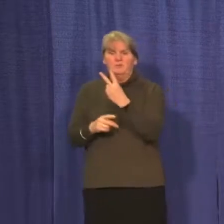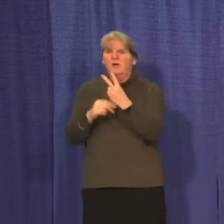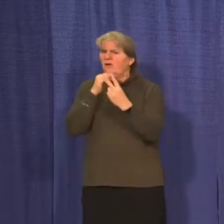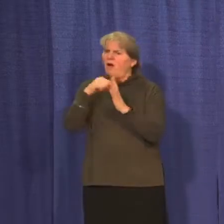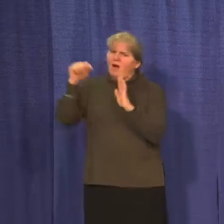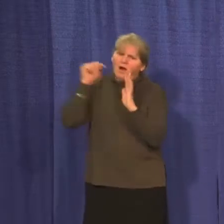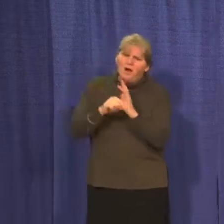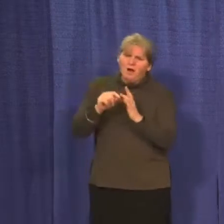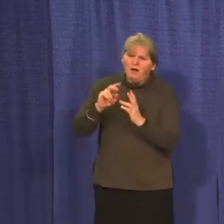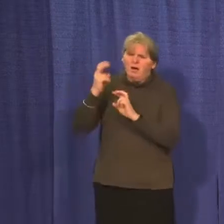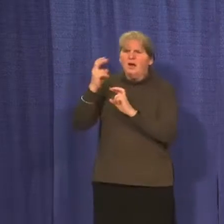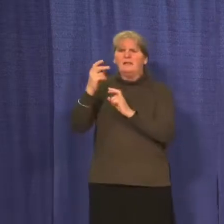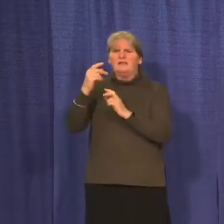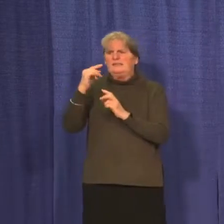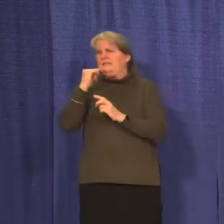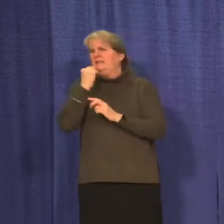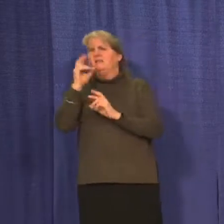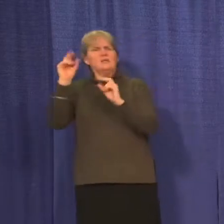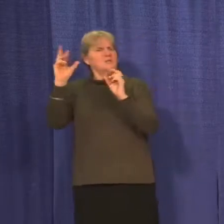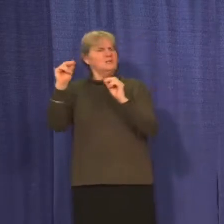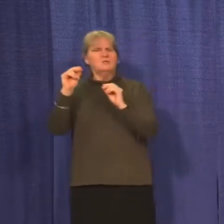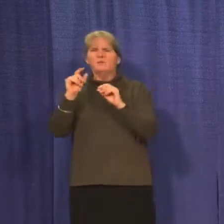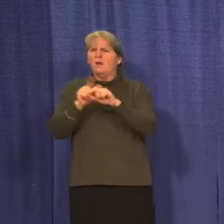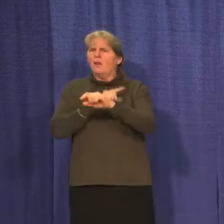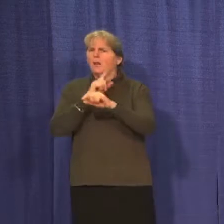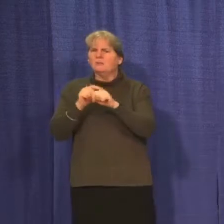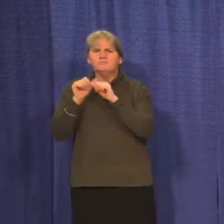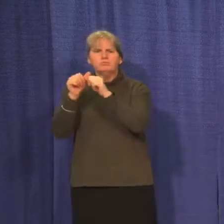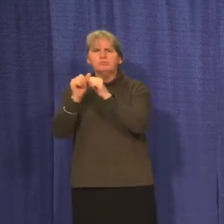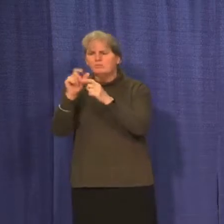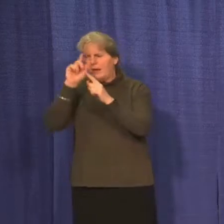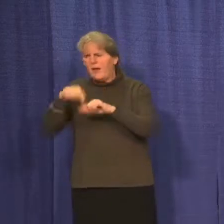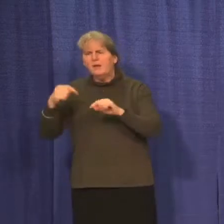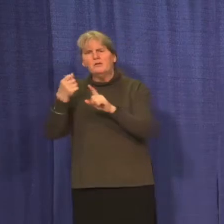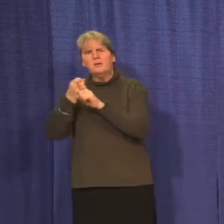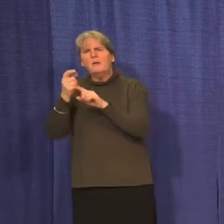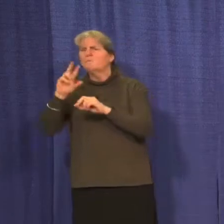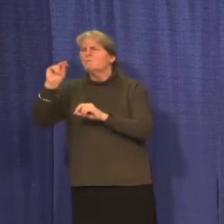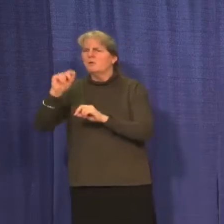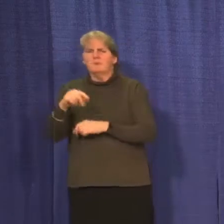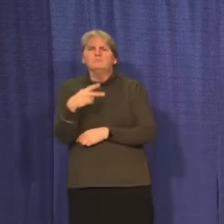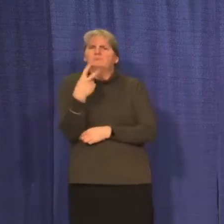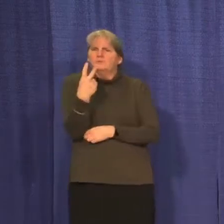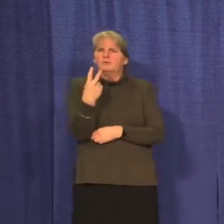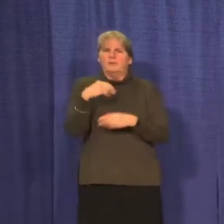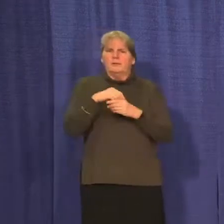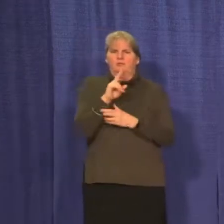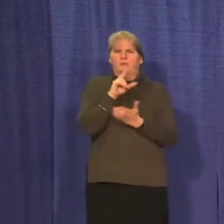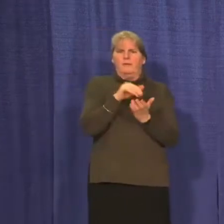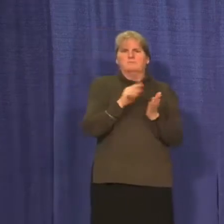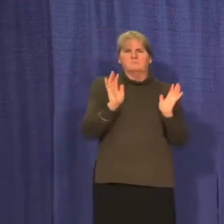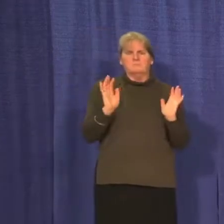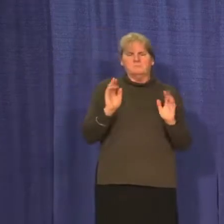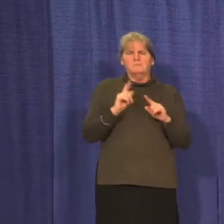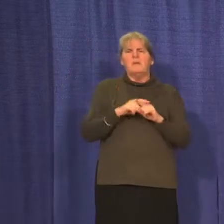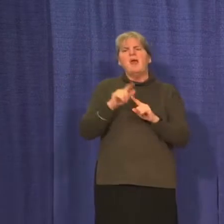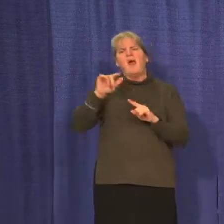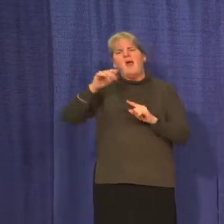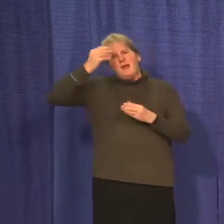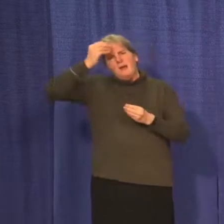Not of the anaphylactic type, and neither with any lasting effects. We do report these nationally so they are fed into a national